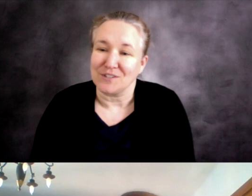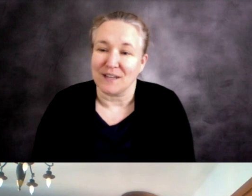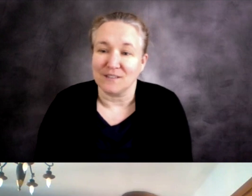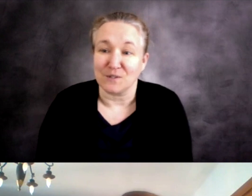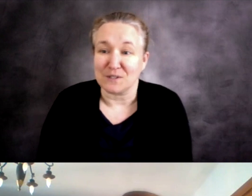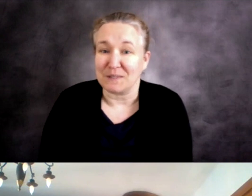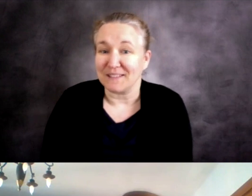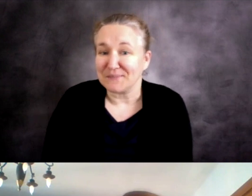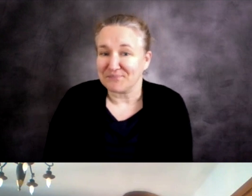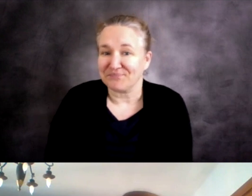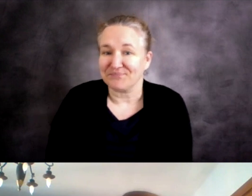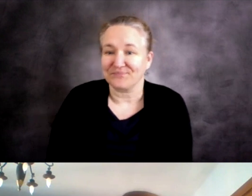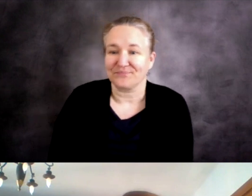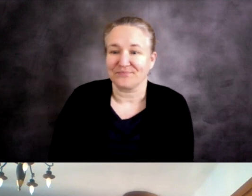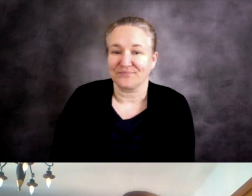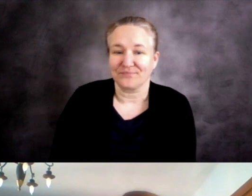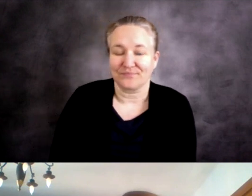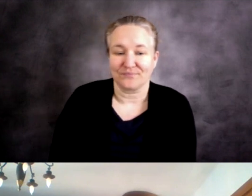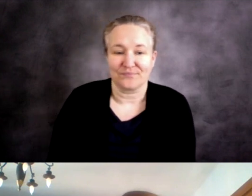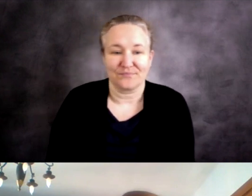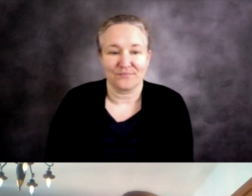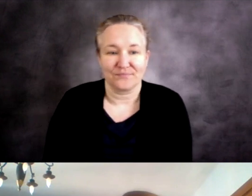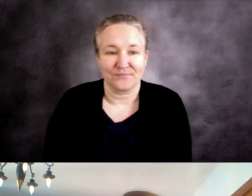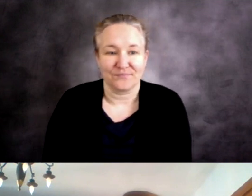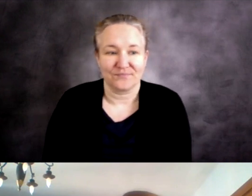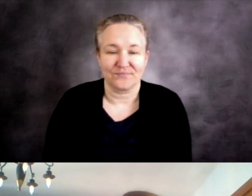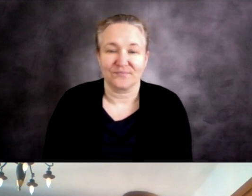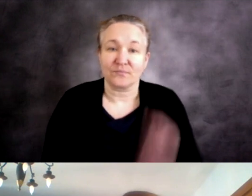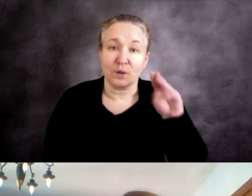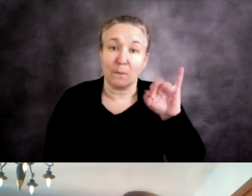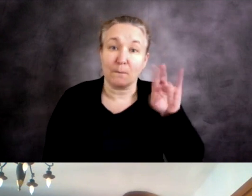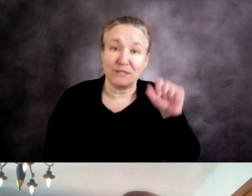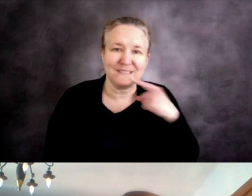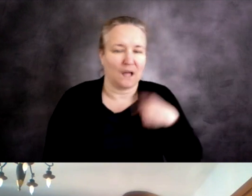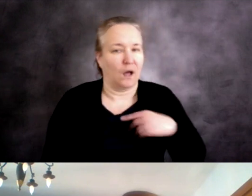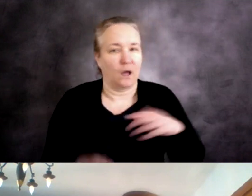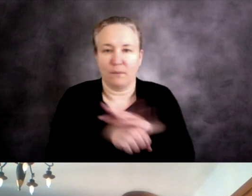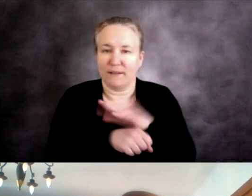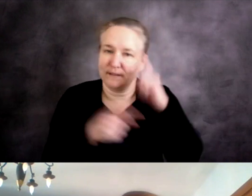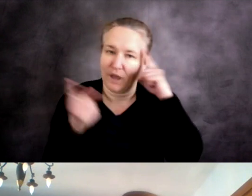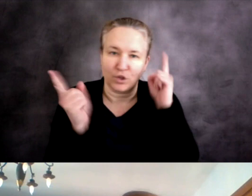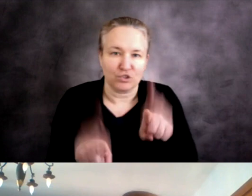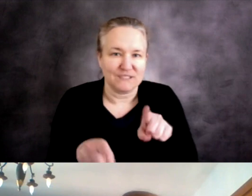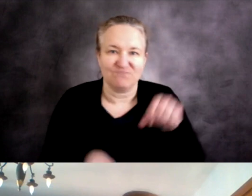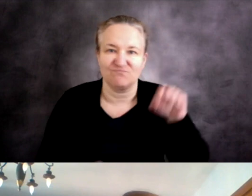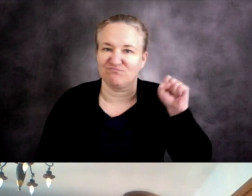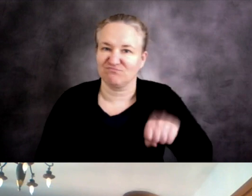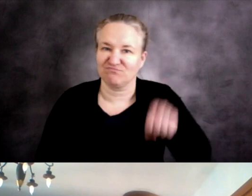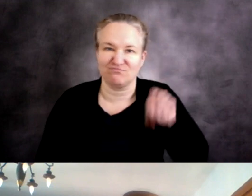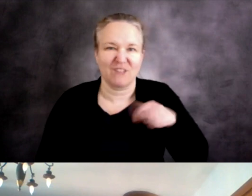So to speak, I completely agree with you. I know parents say to me a lot: they're walking